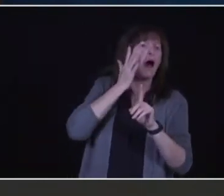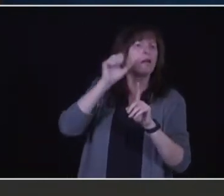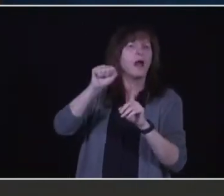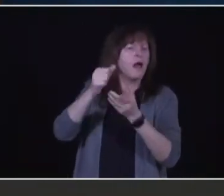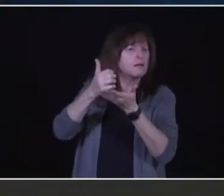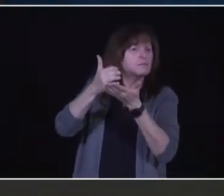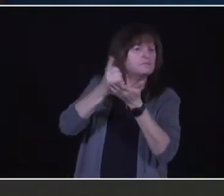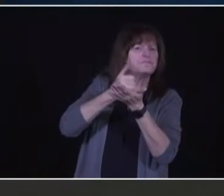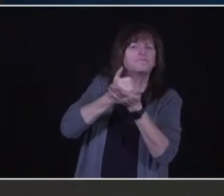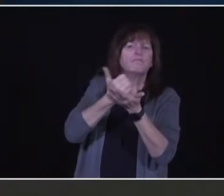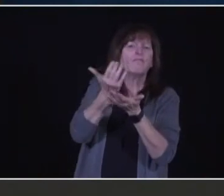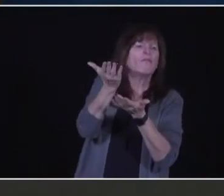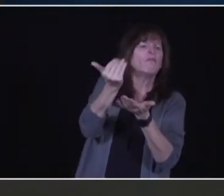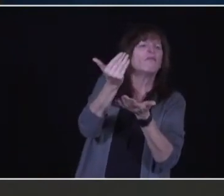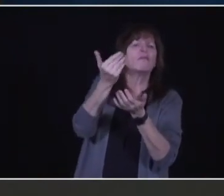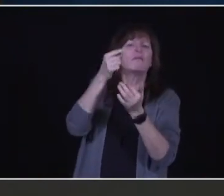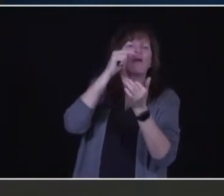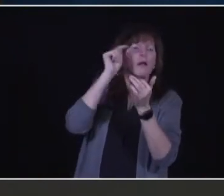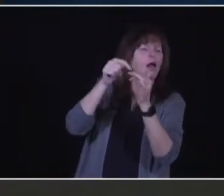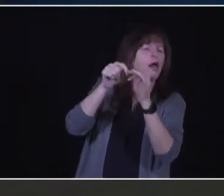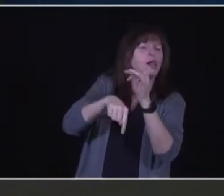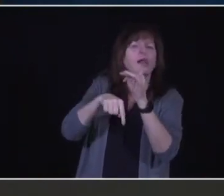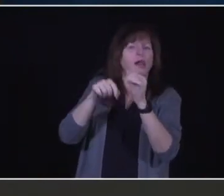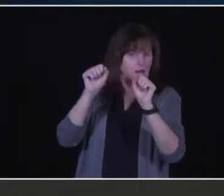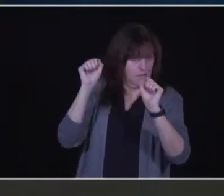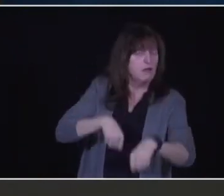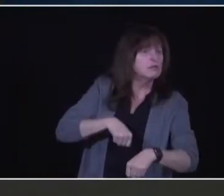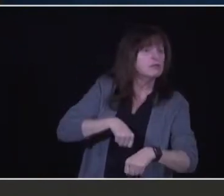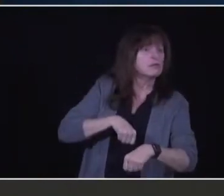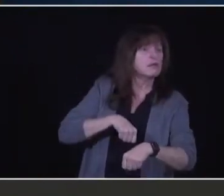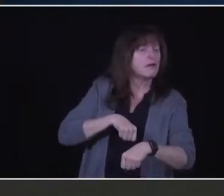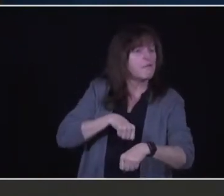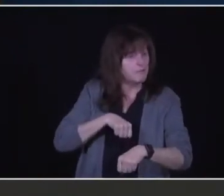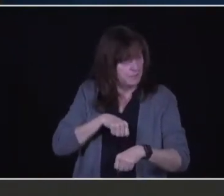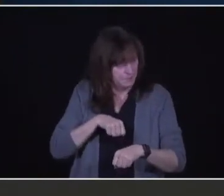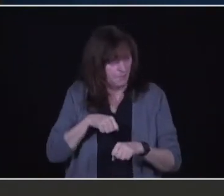I went to acknowledge the incredible organization supporting victims and survivors.